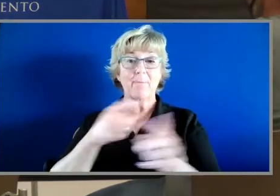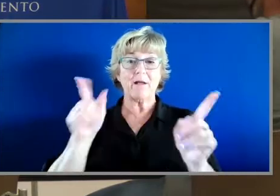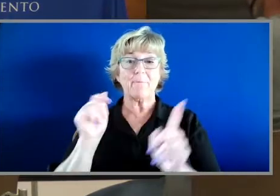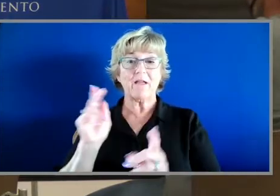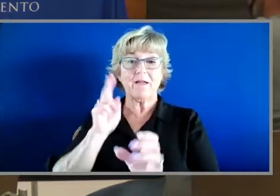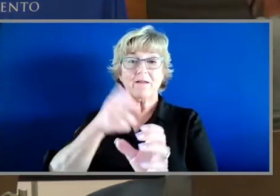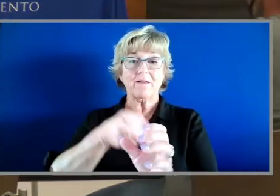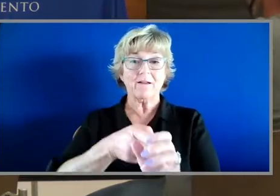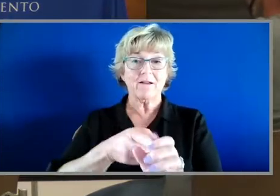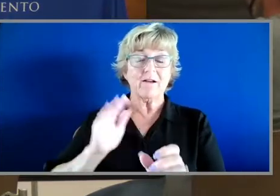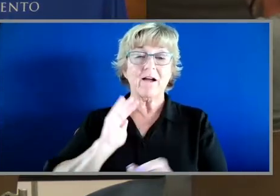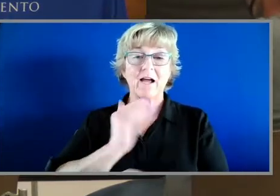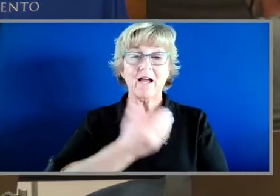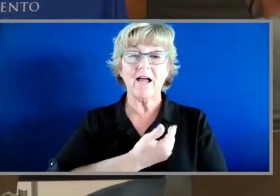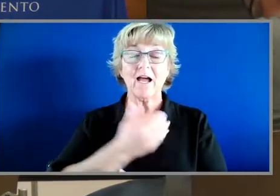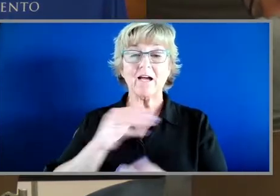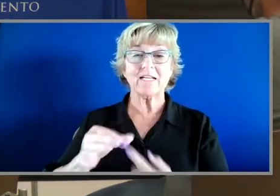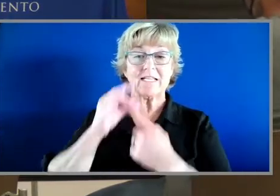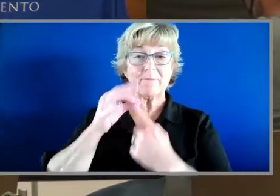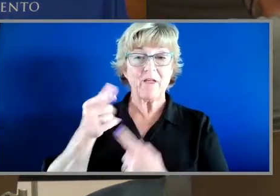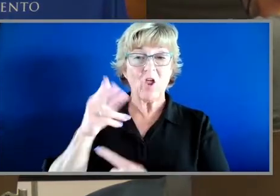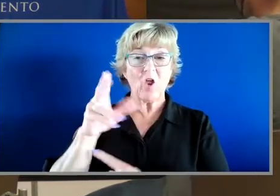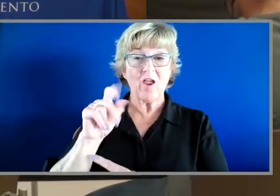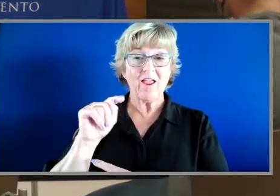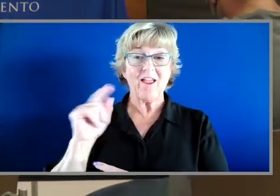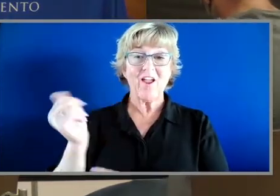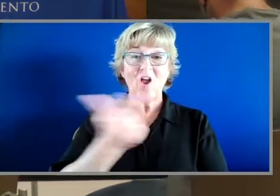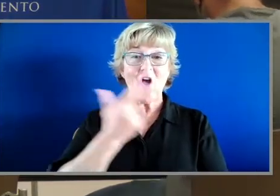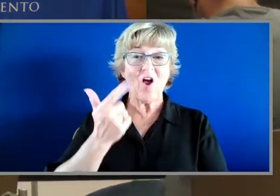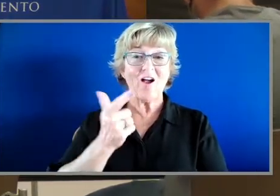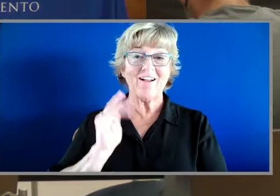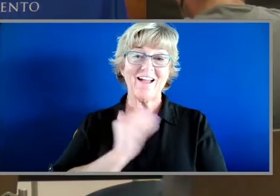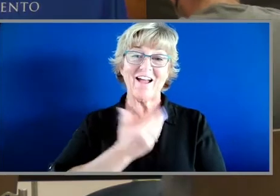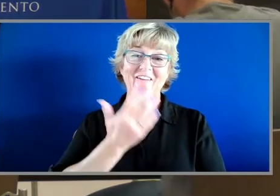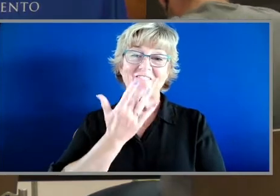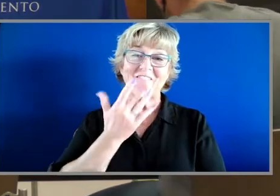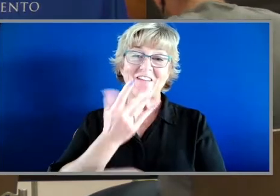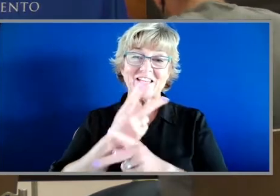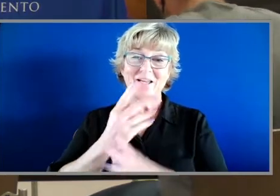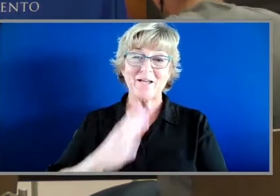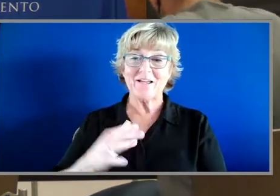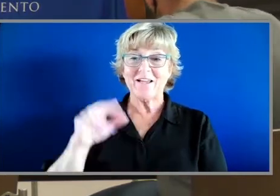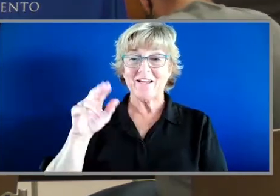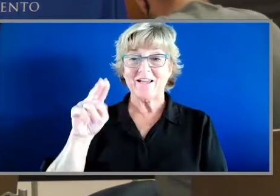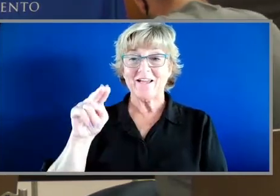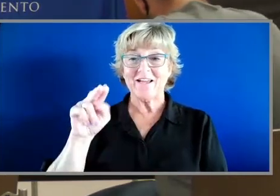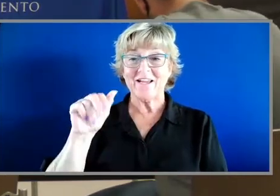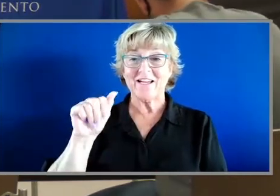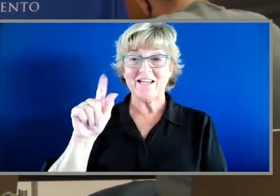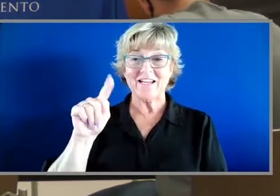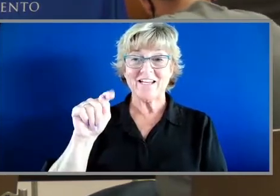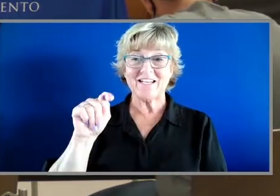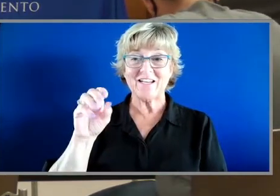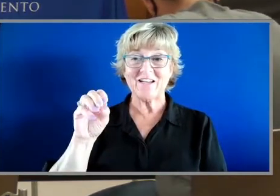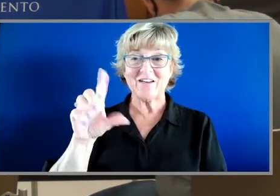Studio: and also our very special guest everyone's favorite supervisor supervisor no totally I can say that he's